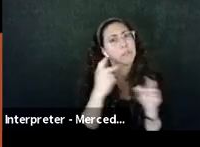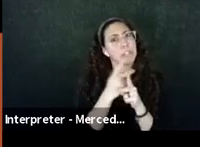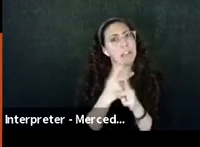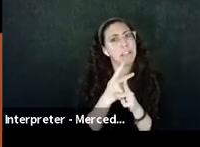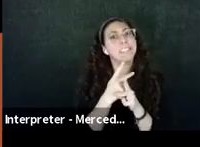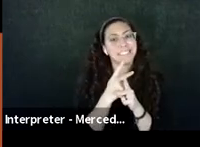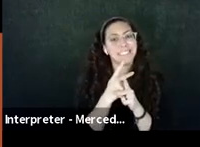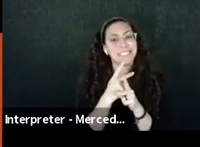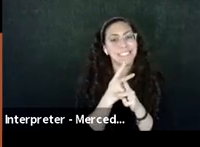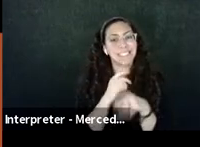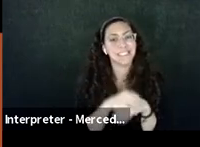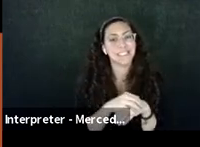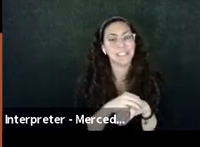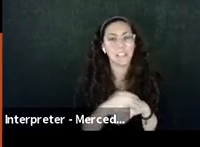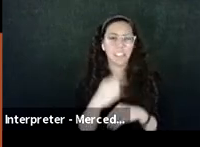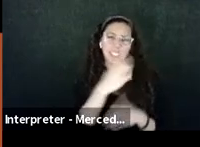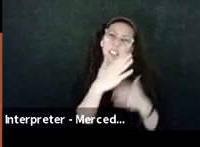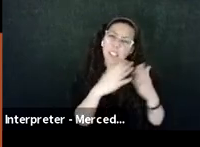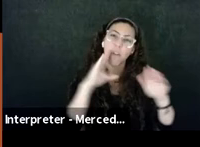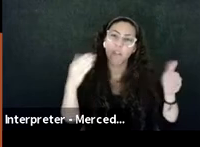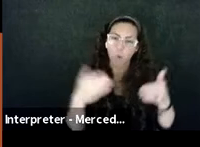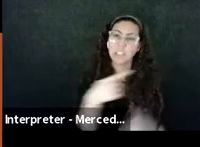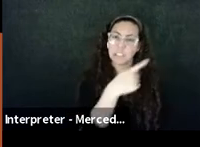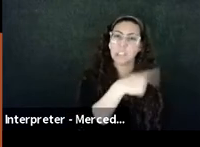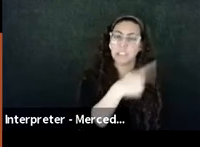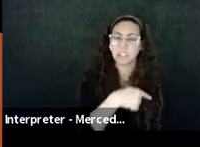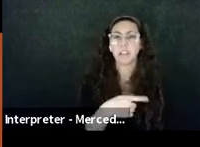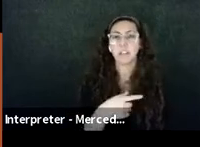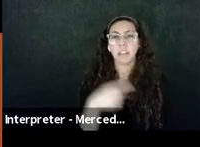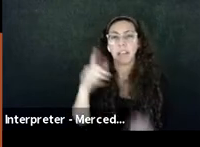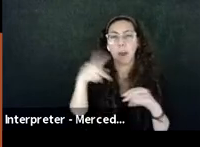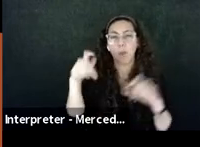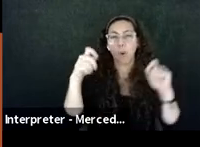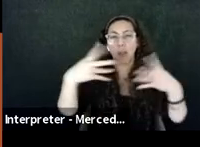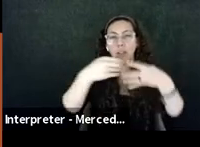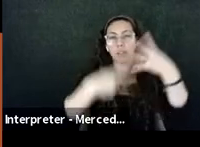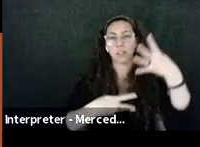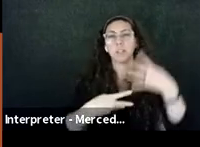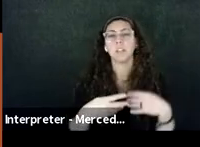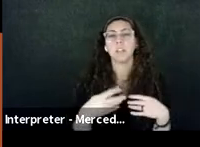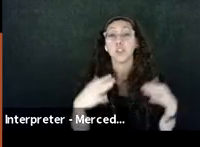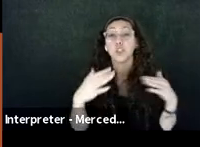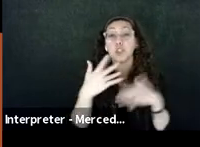Natalie Chavez: So these are some of the things that we're focused upon right now is that we're really looking at furthering some of our social justice and student equity work.